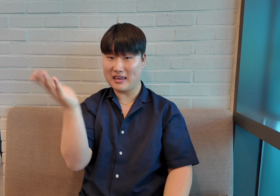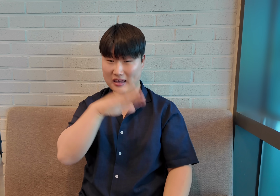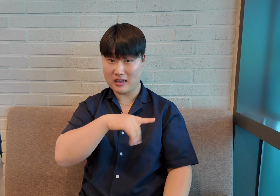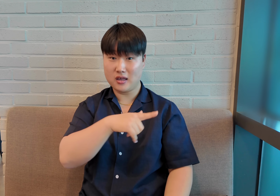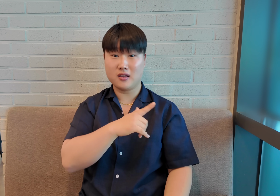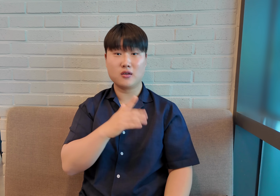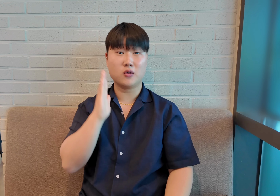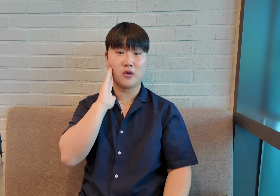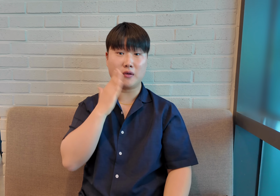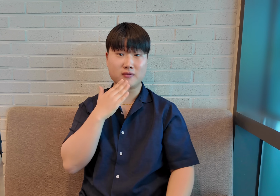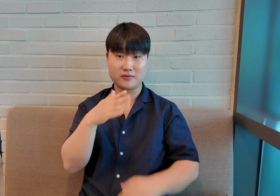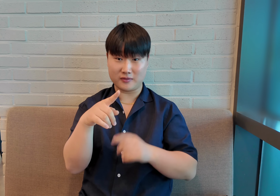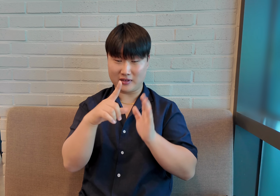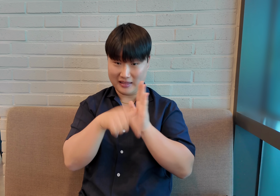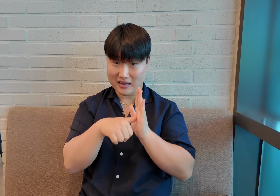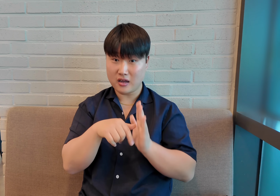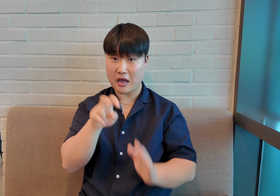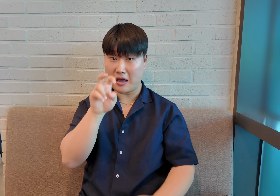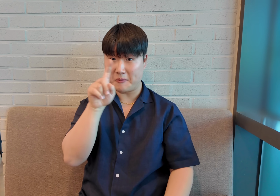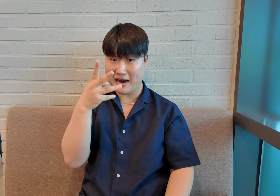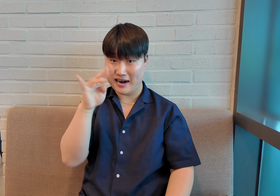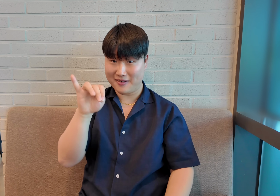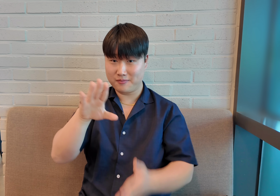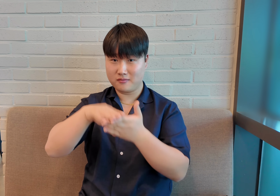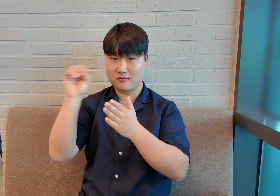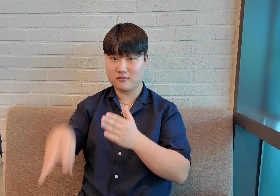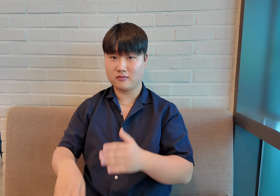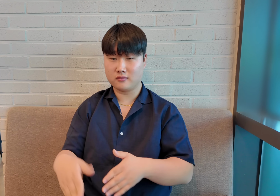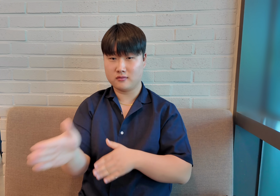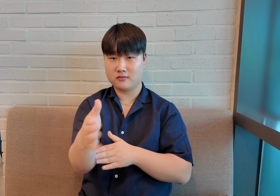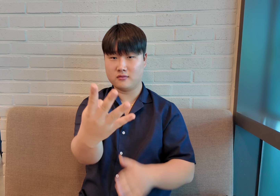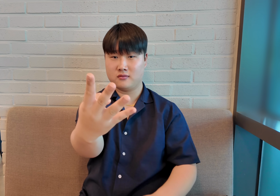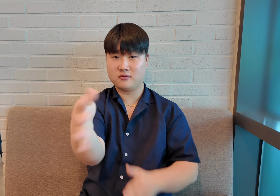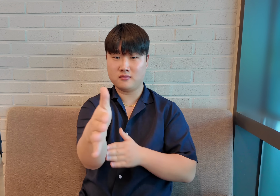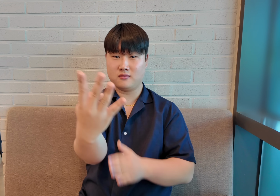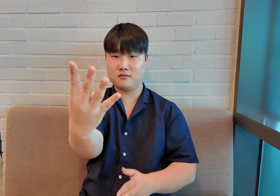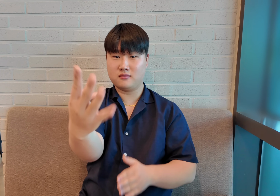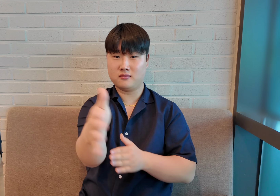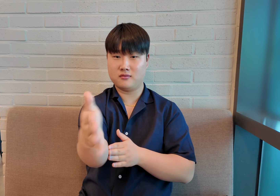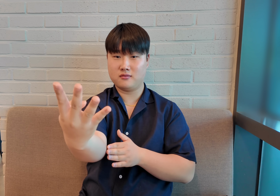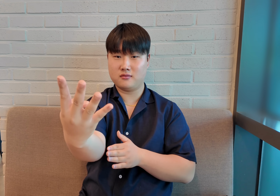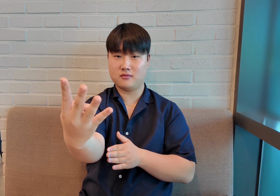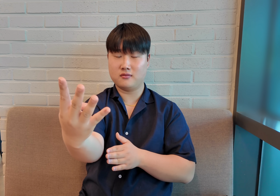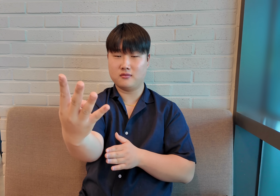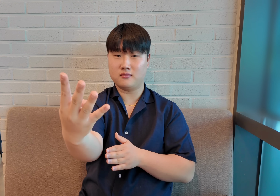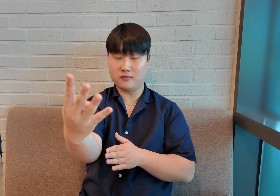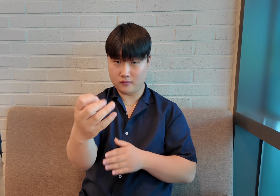In sign language, it is ' Leave out 'Marie' and say 'fish + 4'.